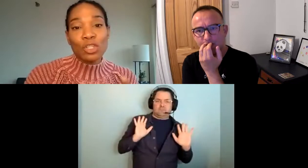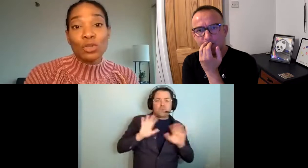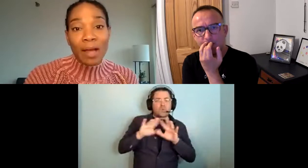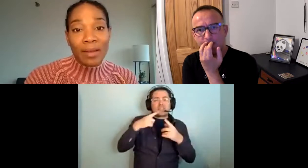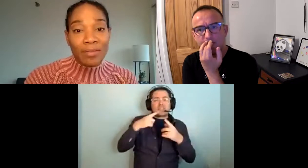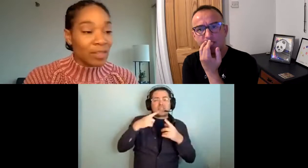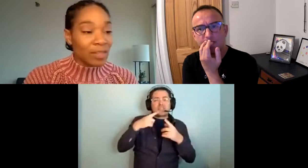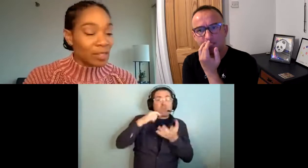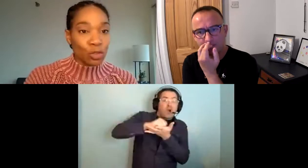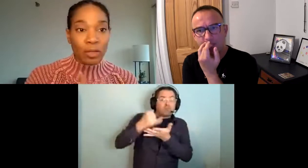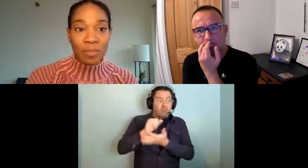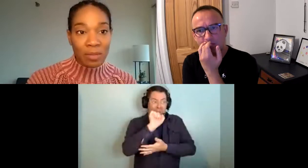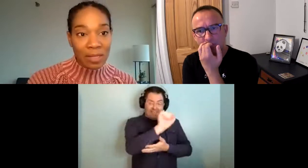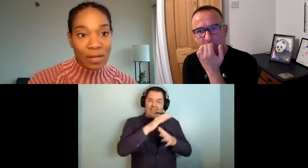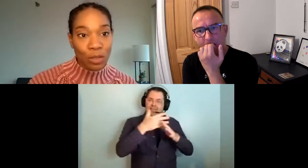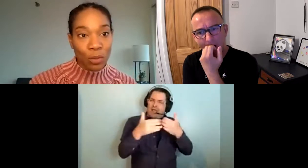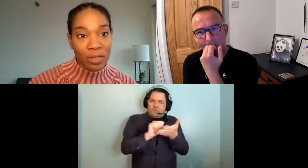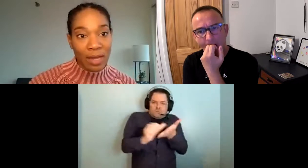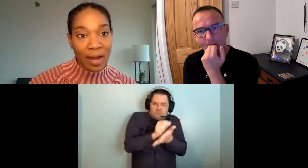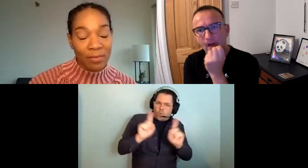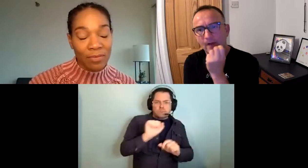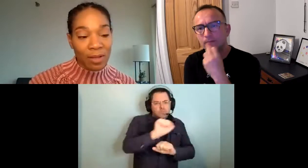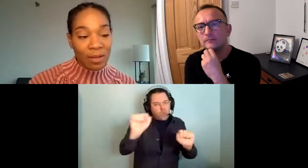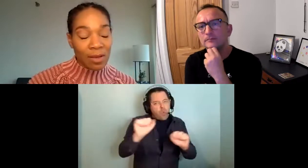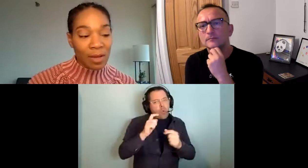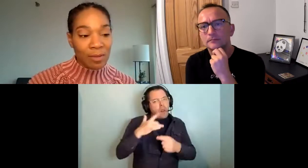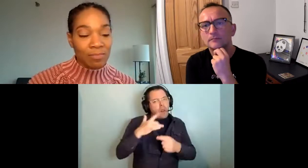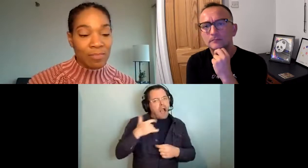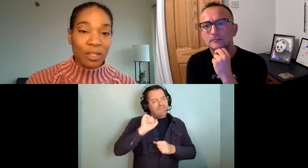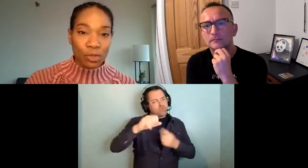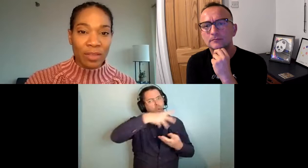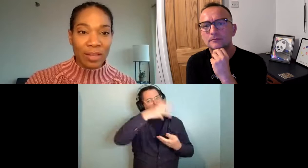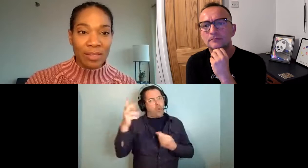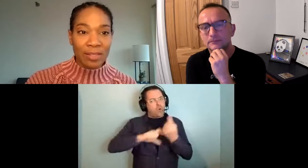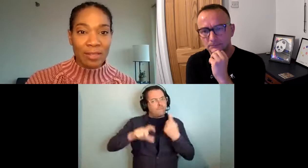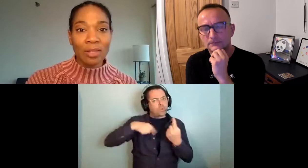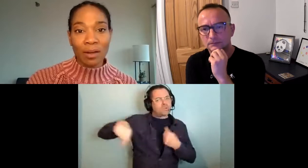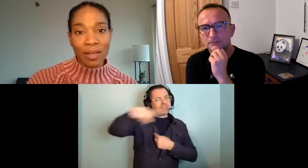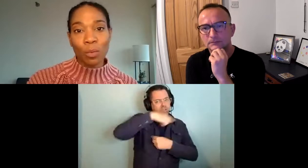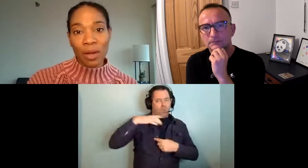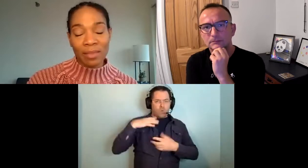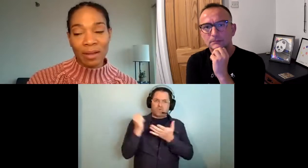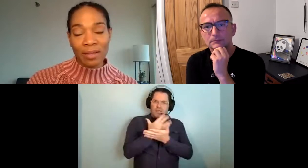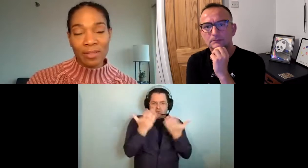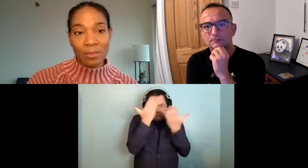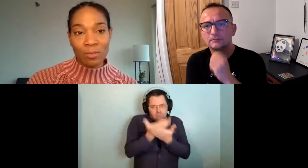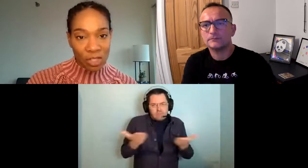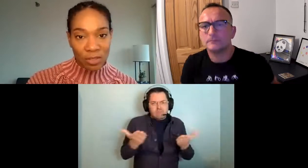that is right, respectful and right. I guess I would say you know I would love to understand